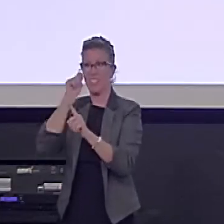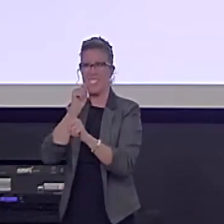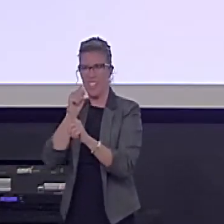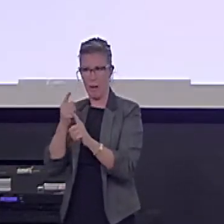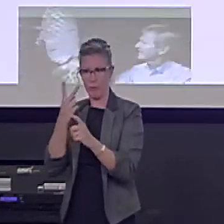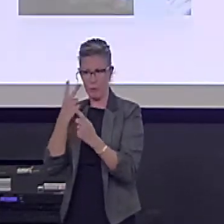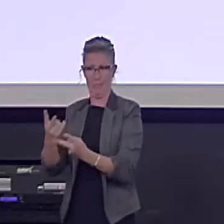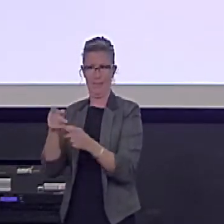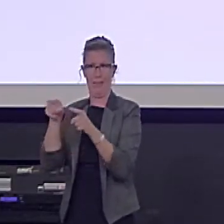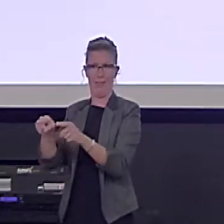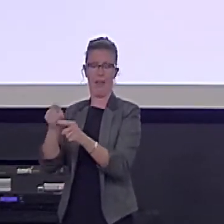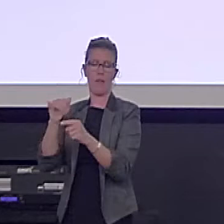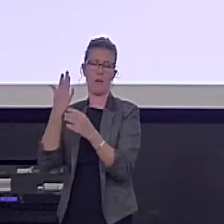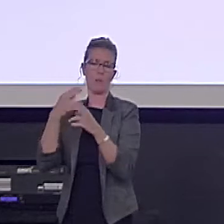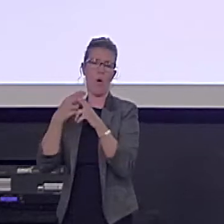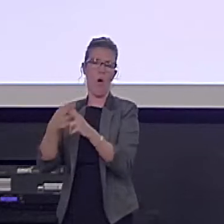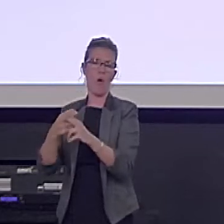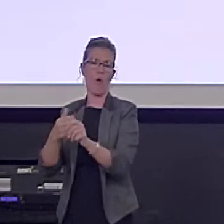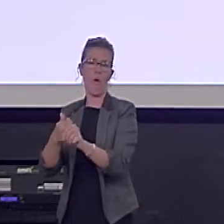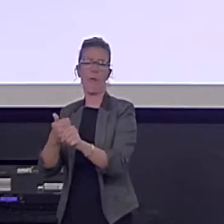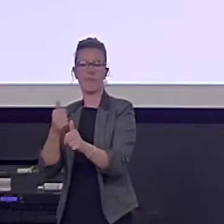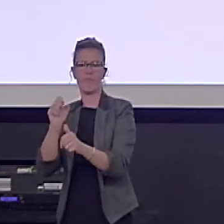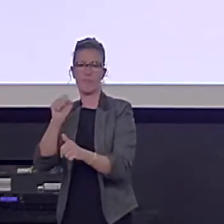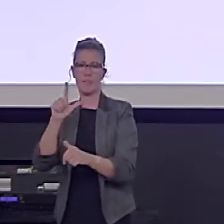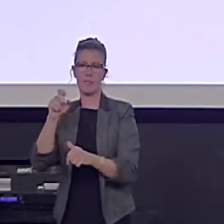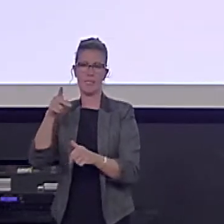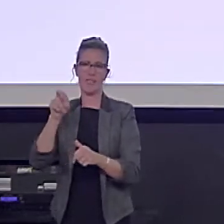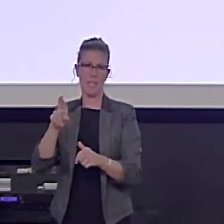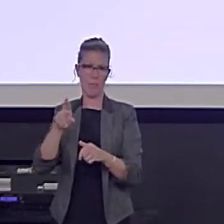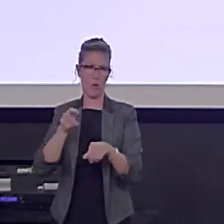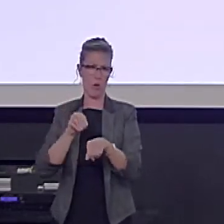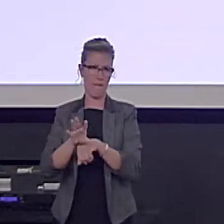Now, Newtson who I had mentioned to you earlier,